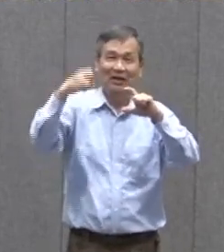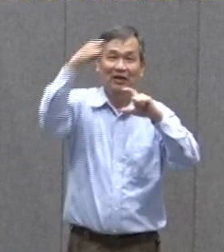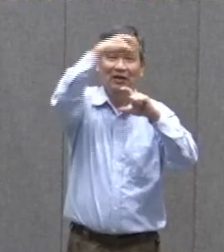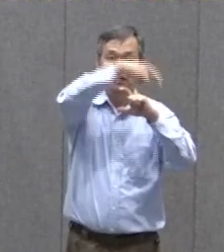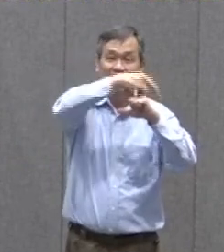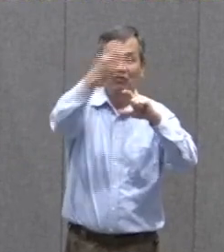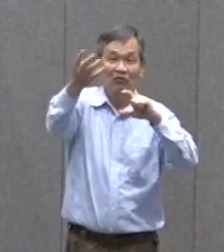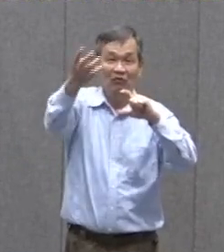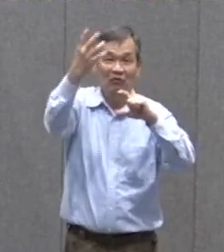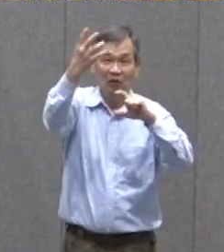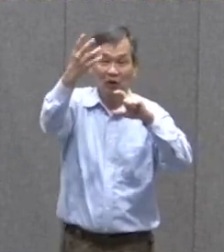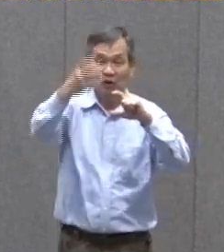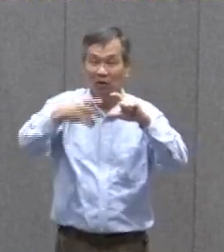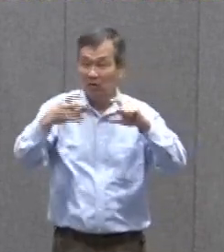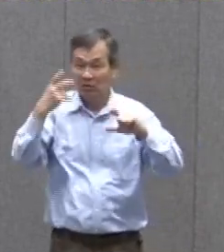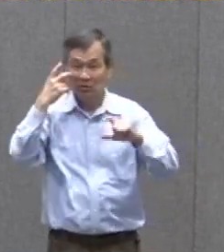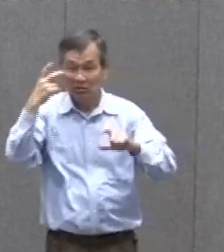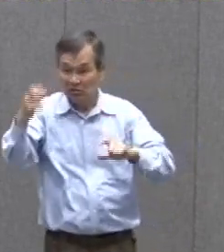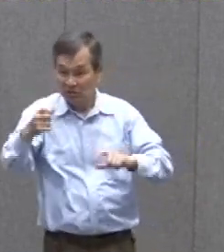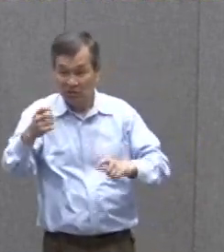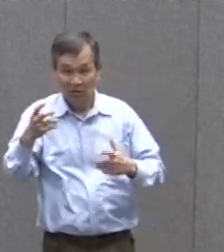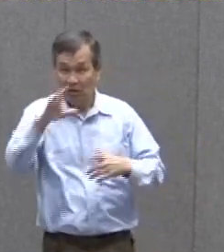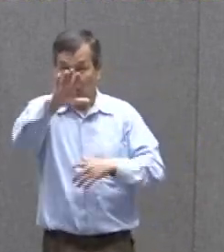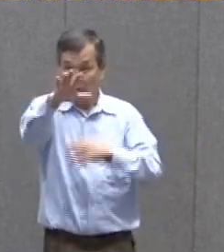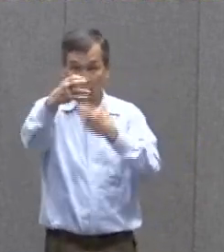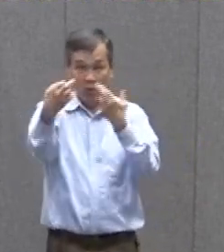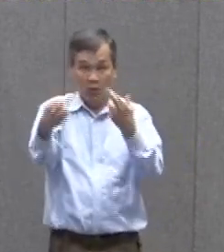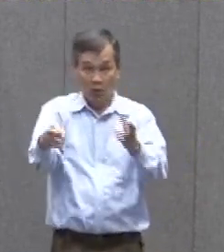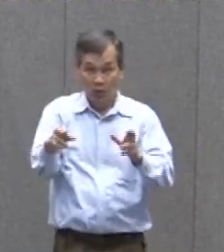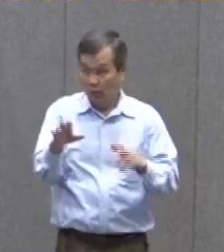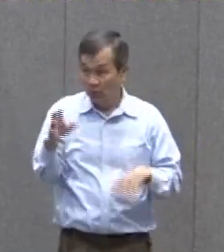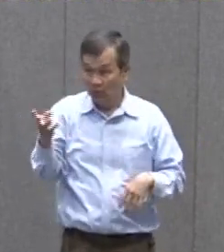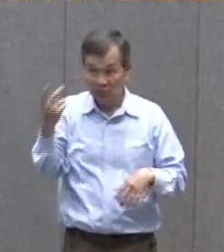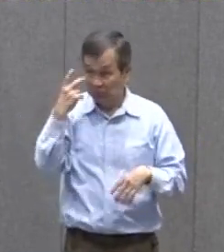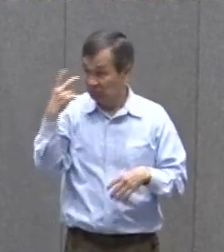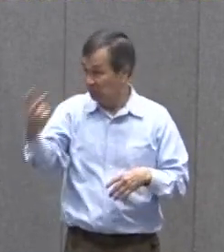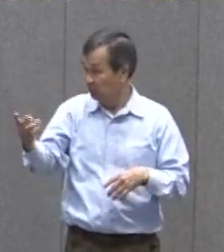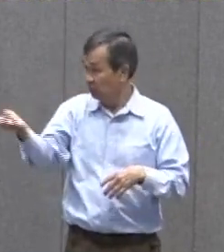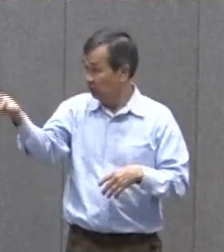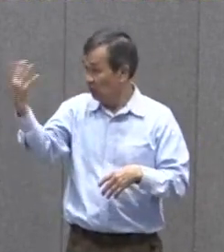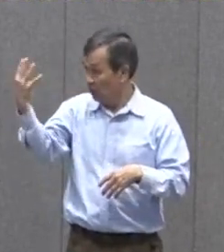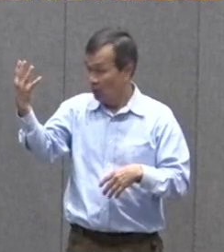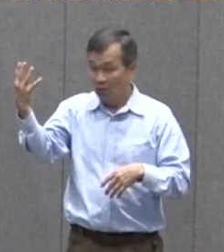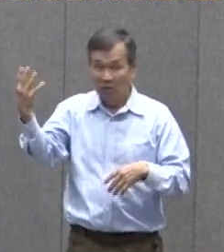Can you find four of something in your room? Maybe four animals?